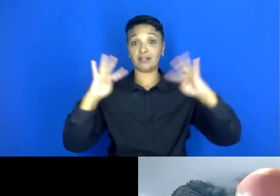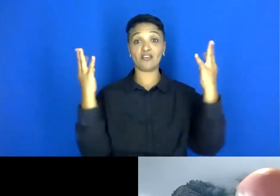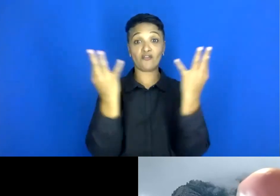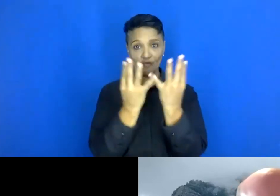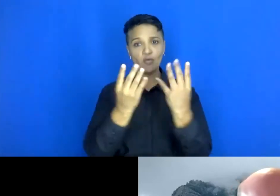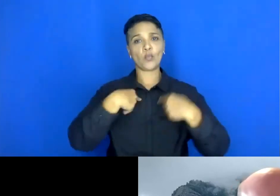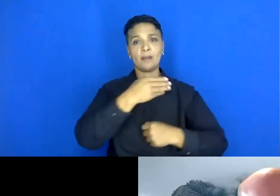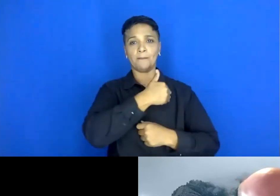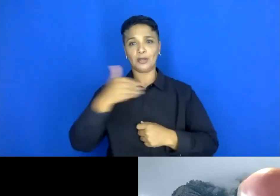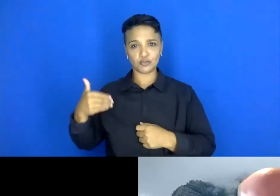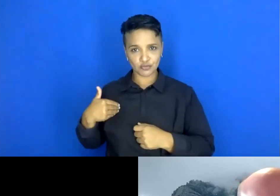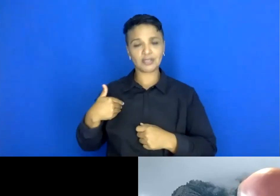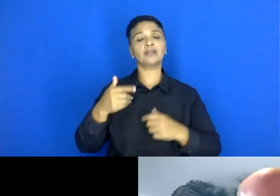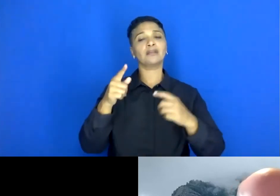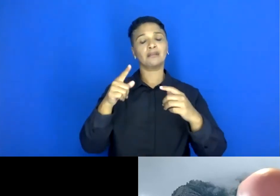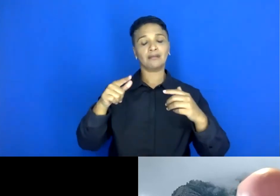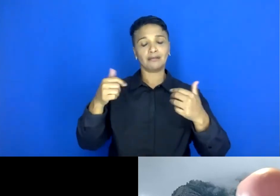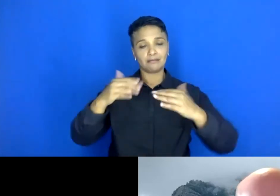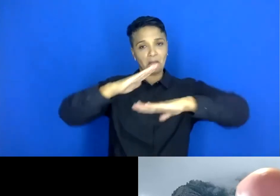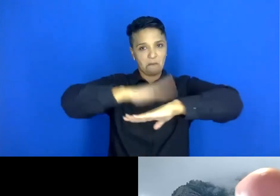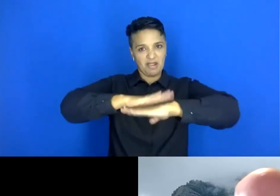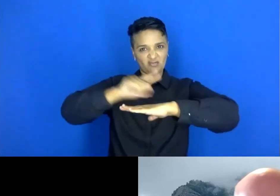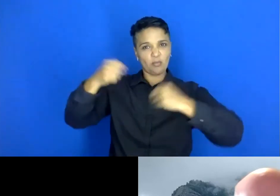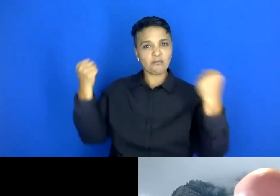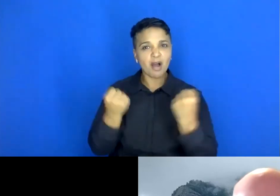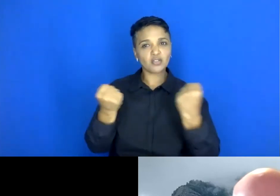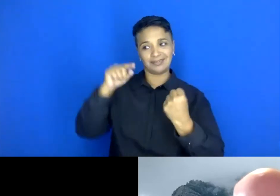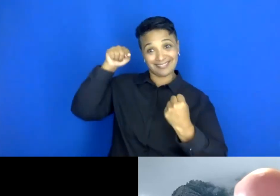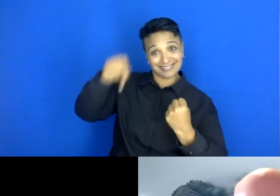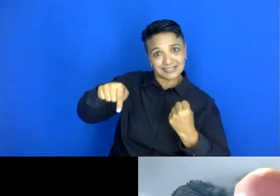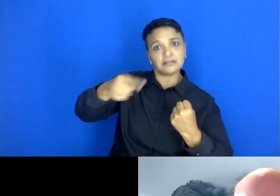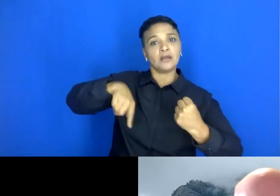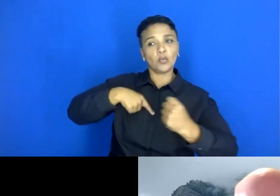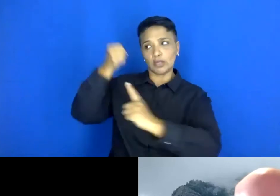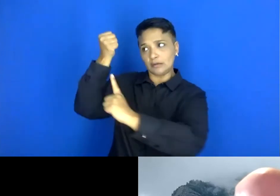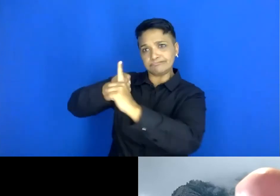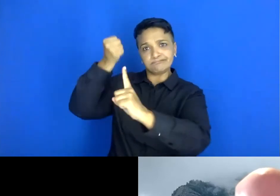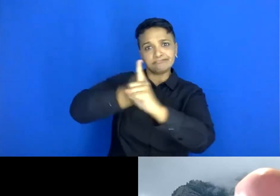platform for action um unfpa and other partners have been advocating that the coalition's work